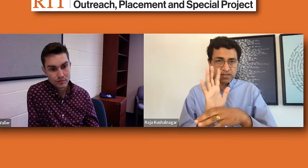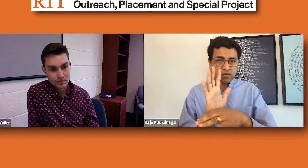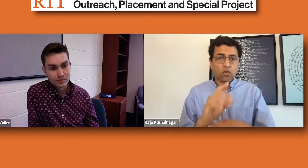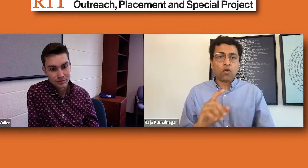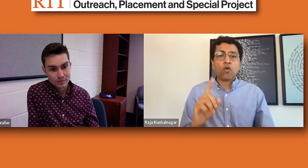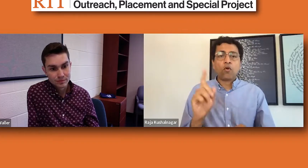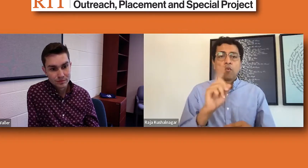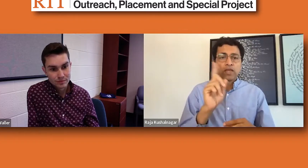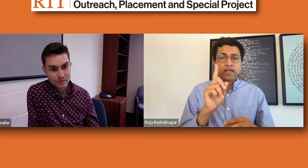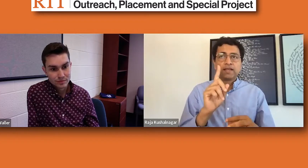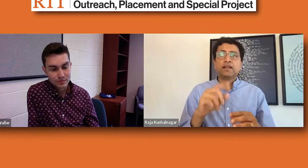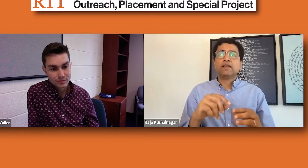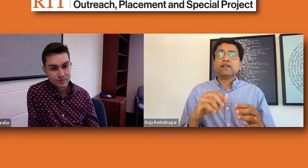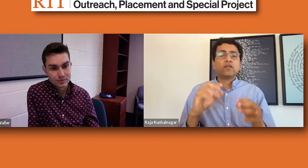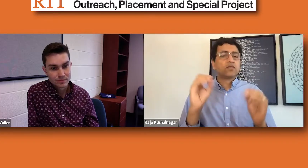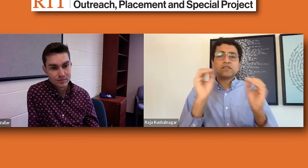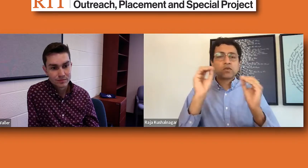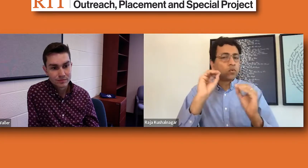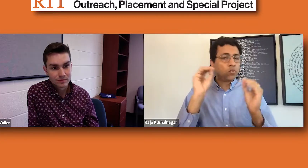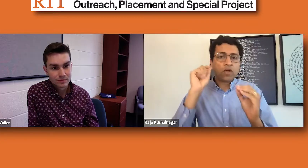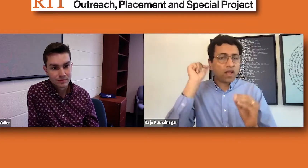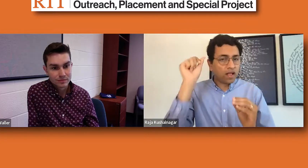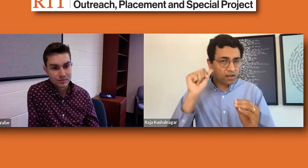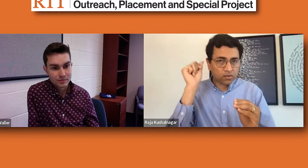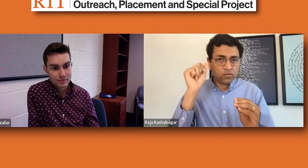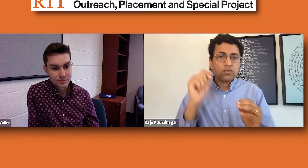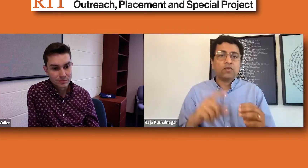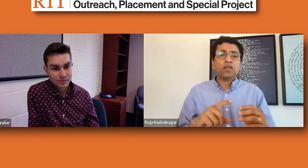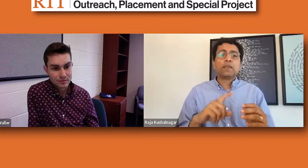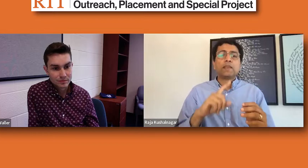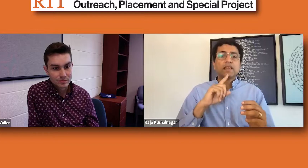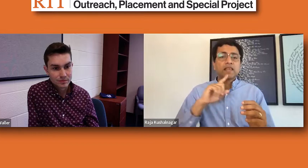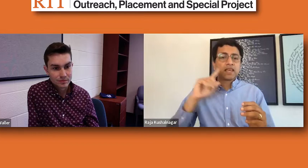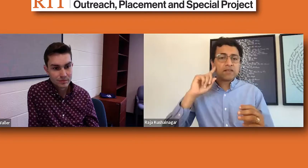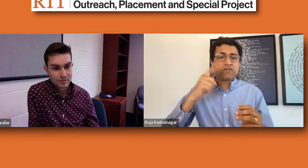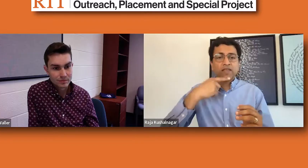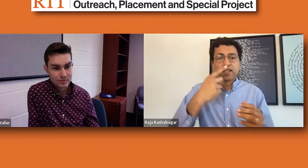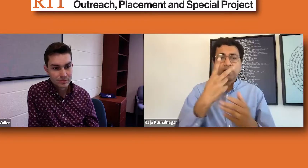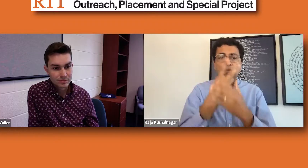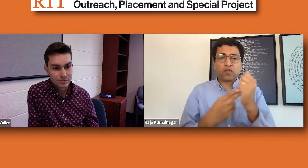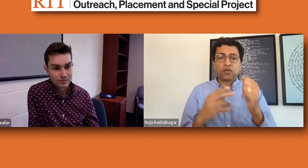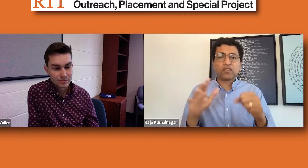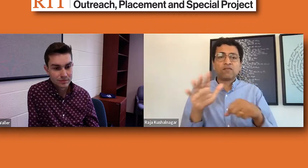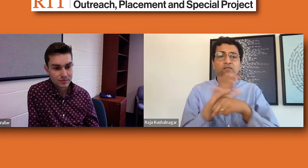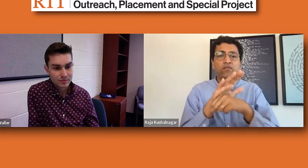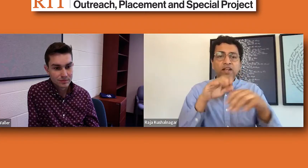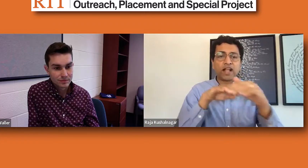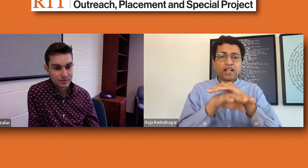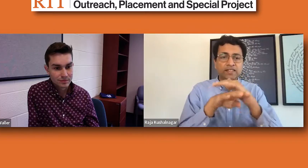with silent movies, right? There was no audio and Deaf and hearing.